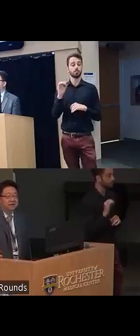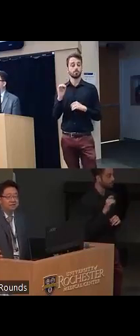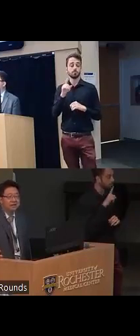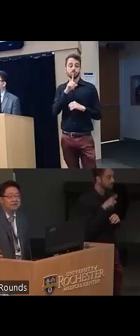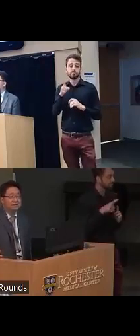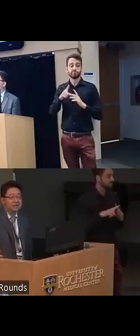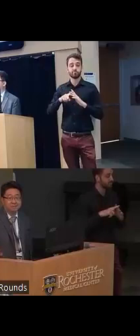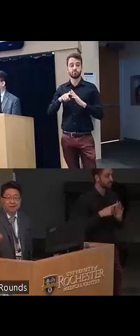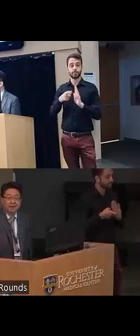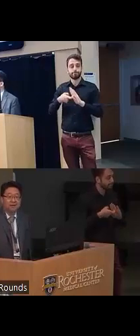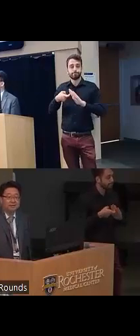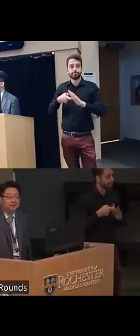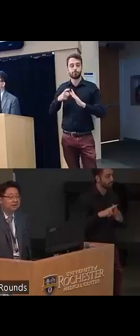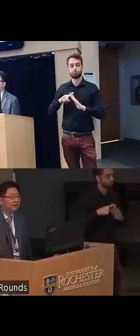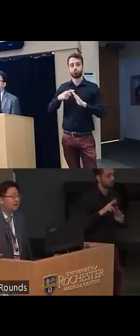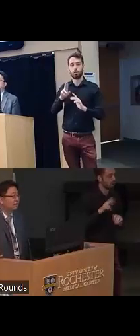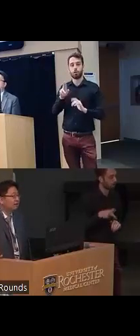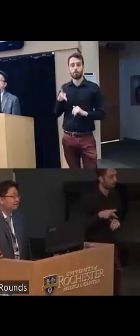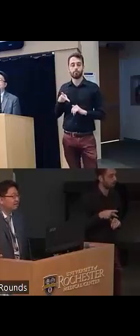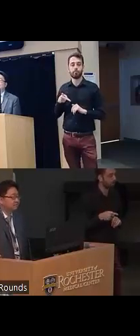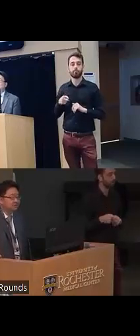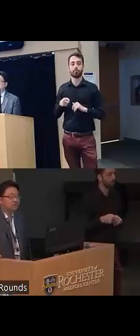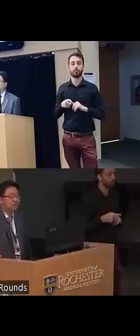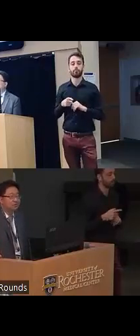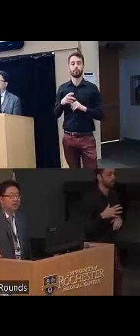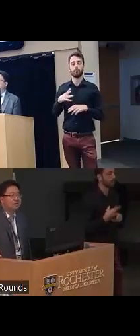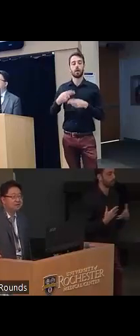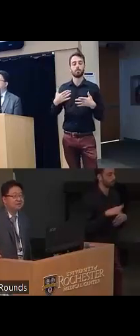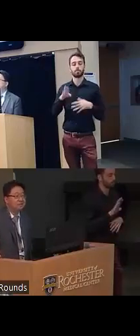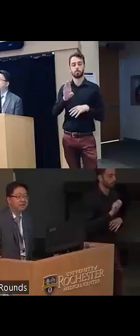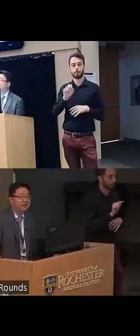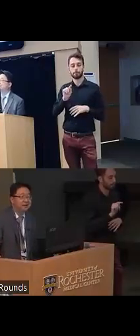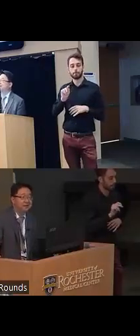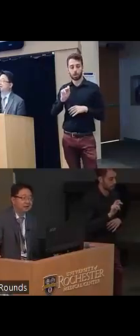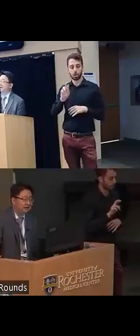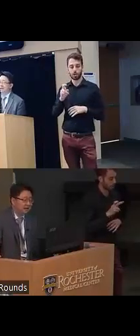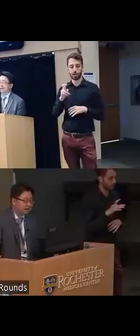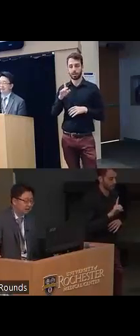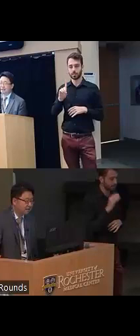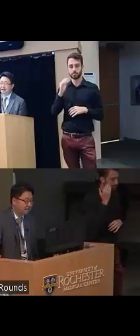hitting our regions like better health uh that we don't know where this is going and